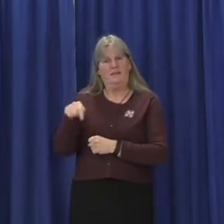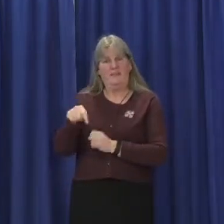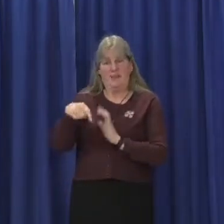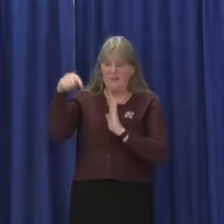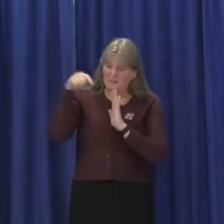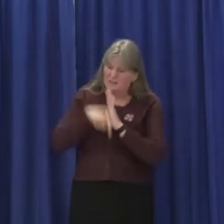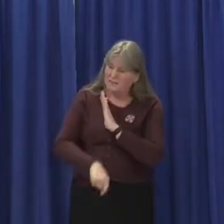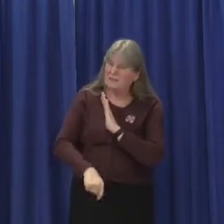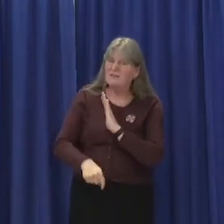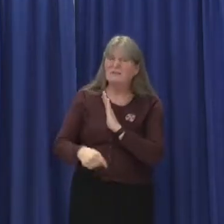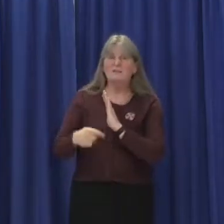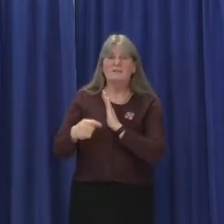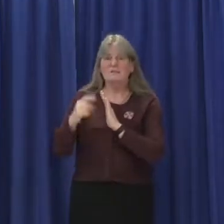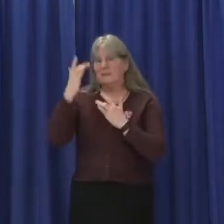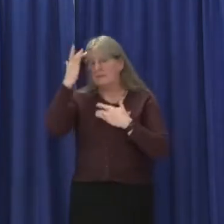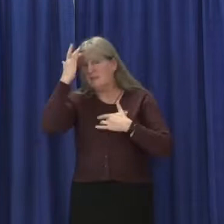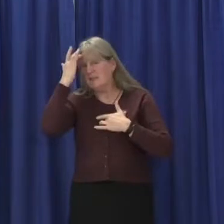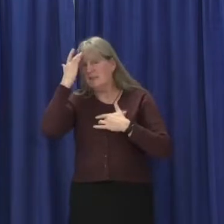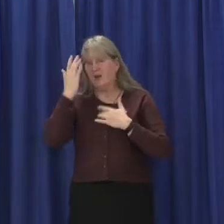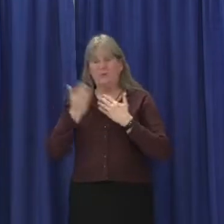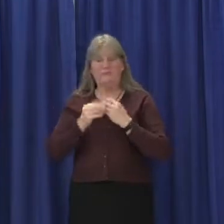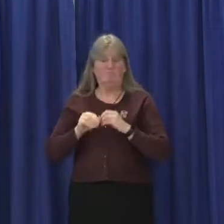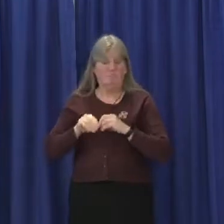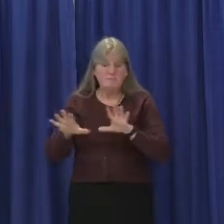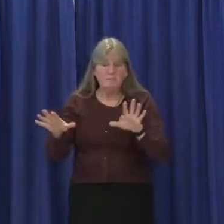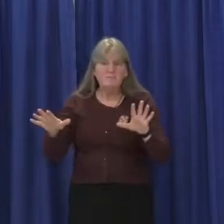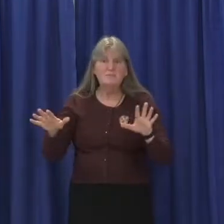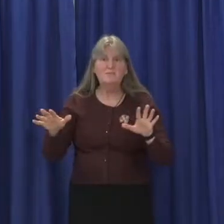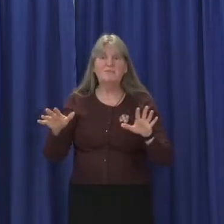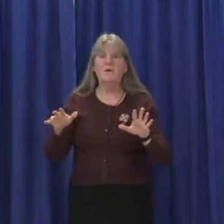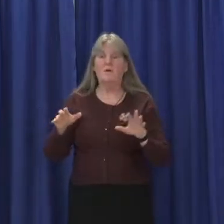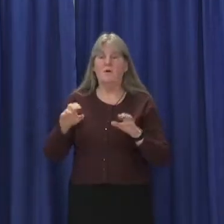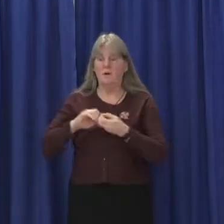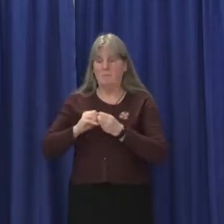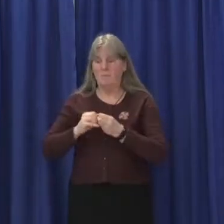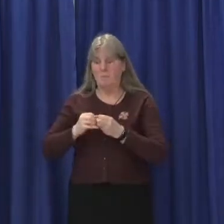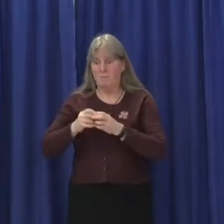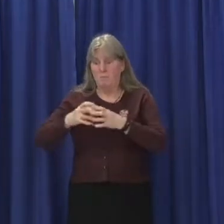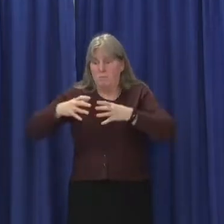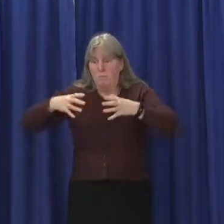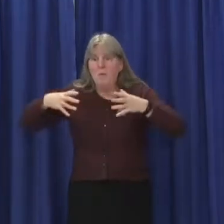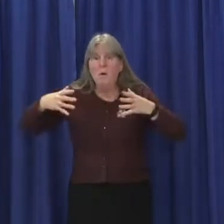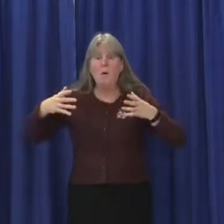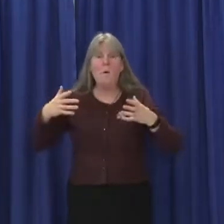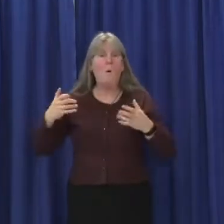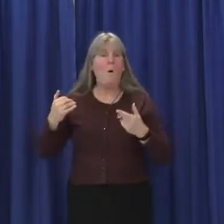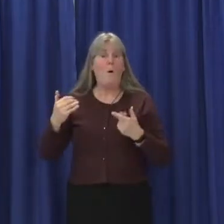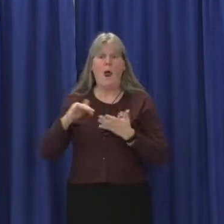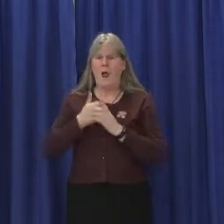how transmissible, and how many-- how much spread are we likely to get, and therefore how many people are likely to need--